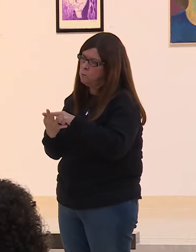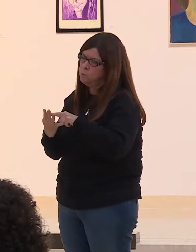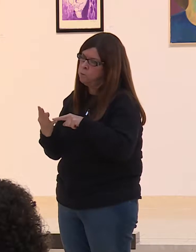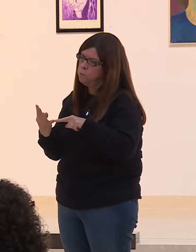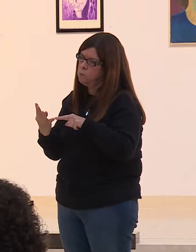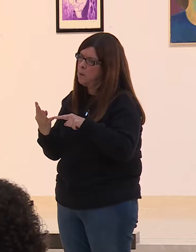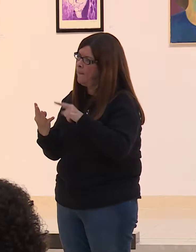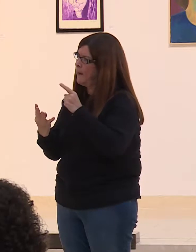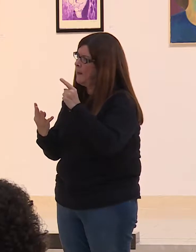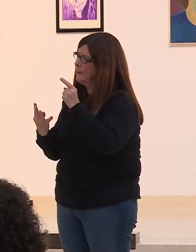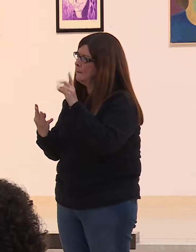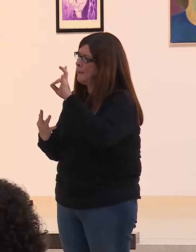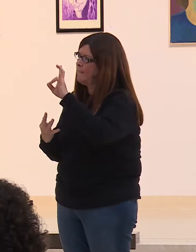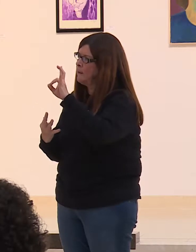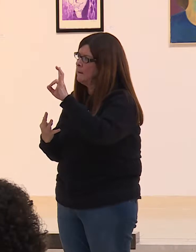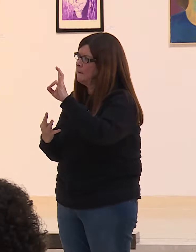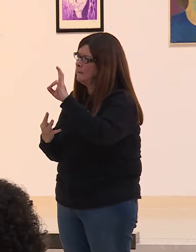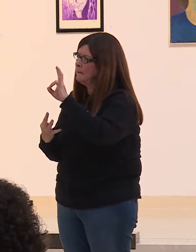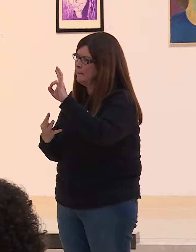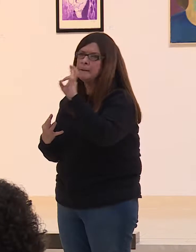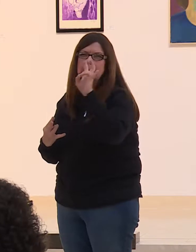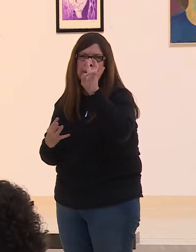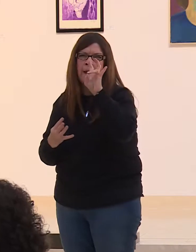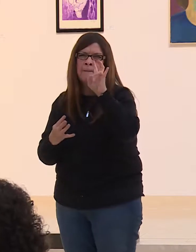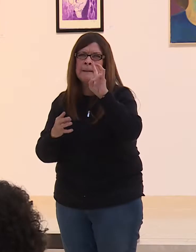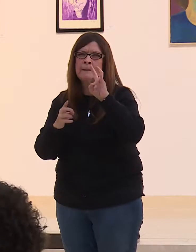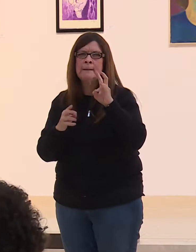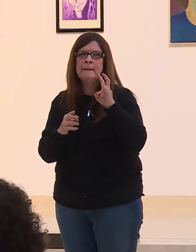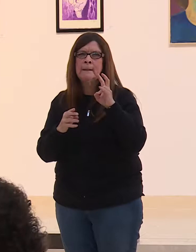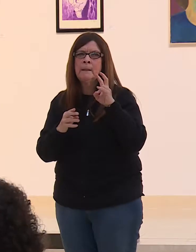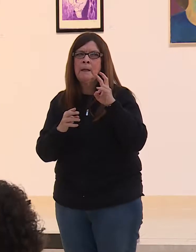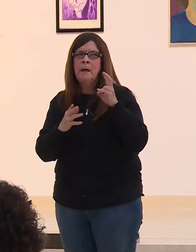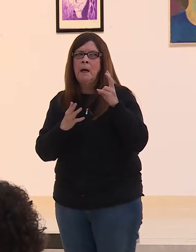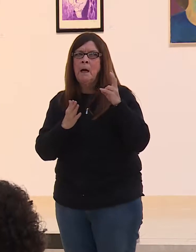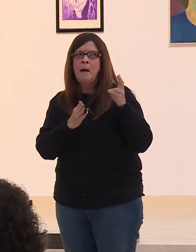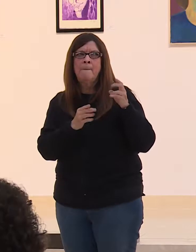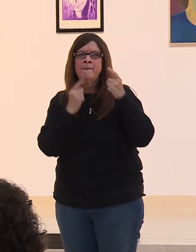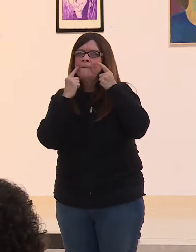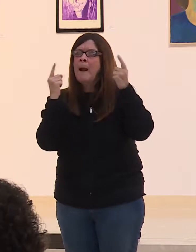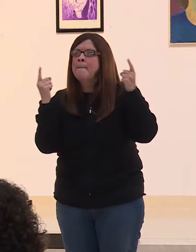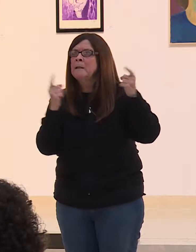For that, I'm trying to remember. We picked, I believe, 7, was it?